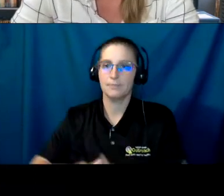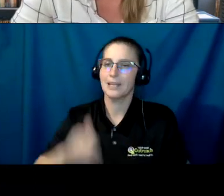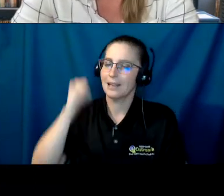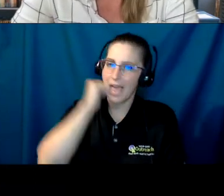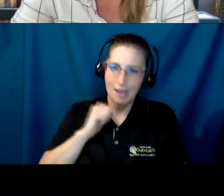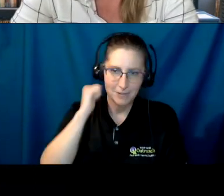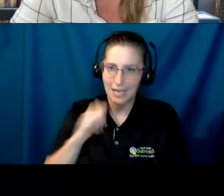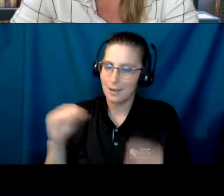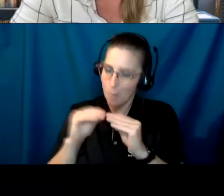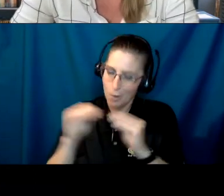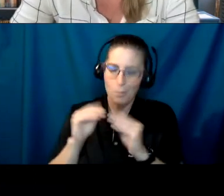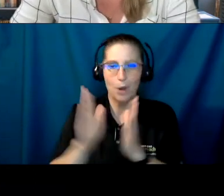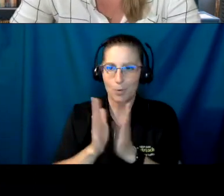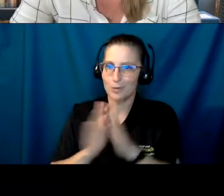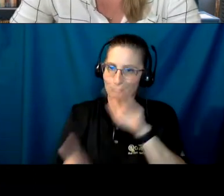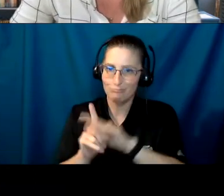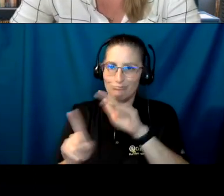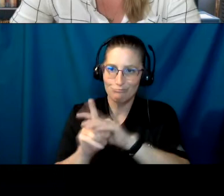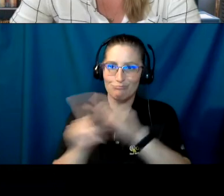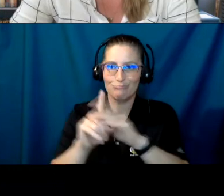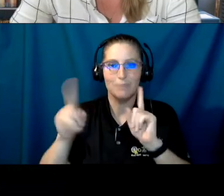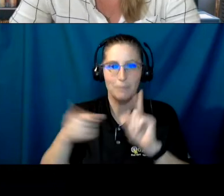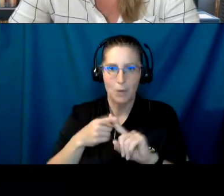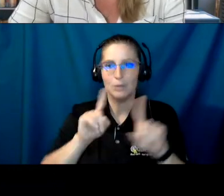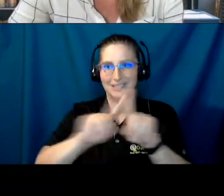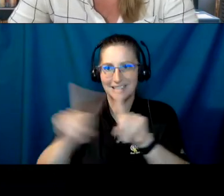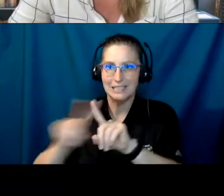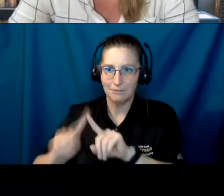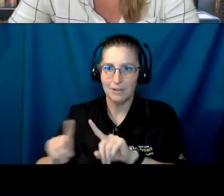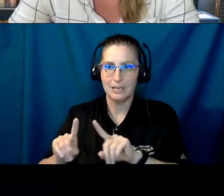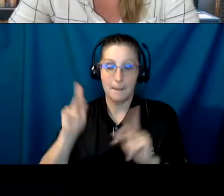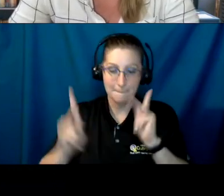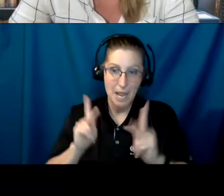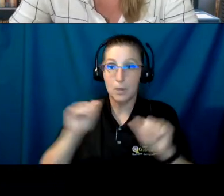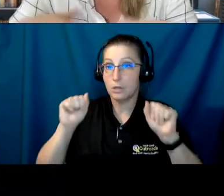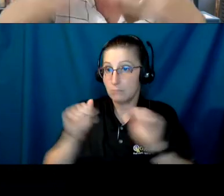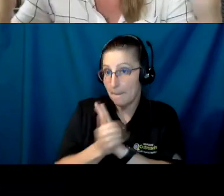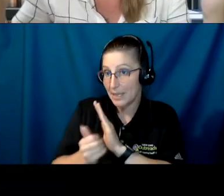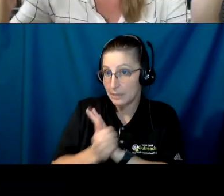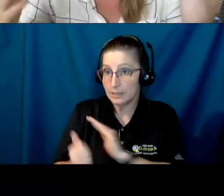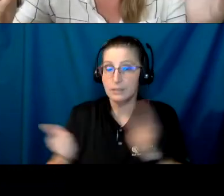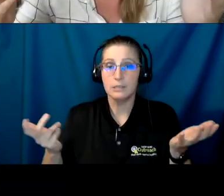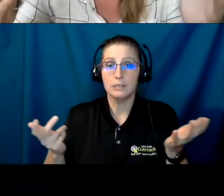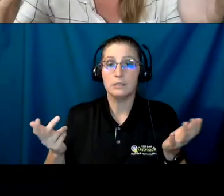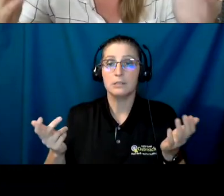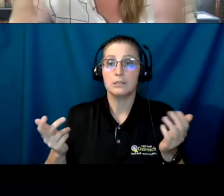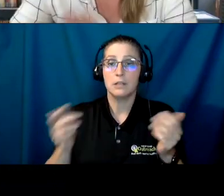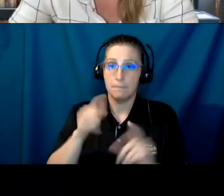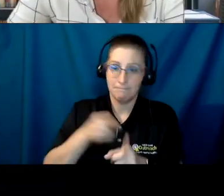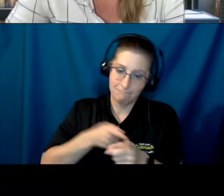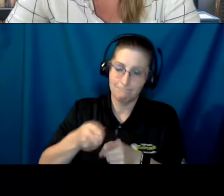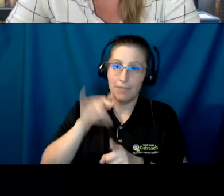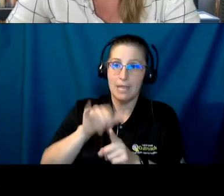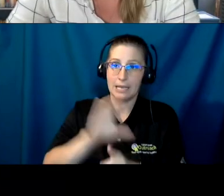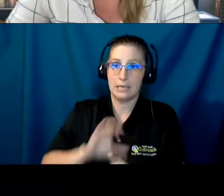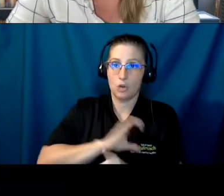coming out of different people's abilities being the main character of the book. And